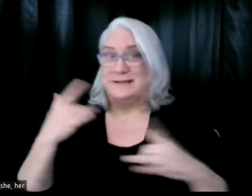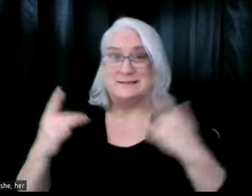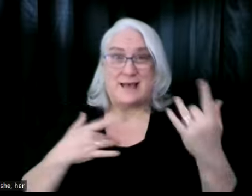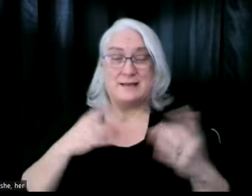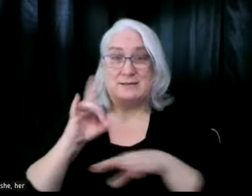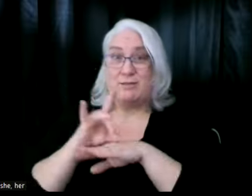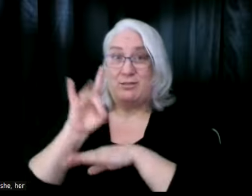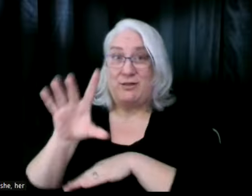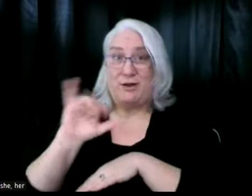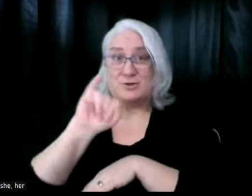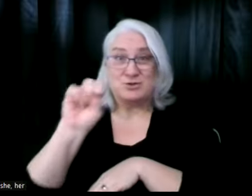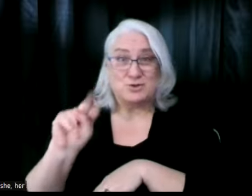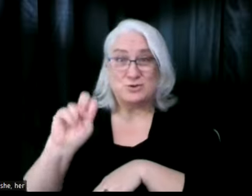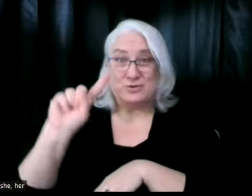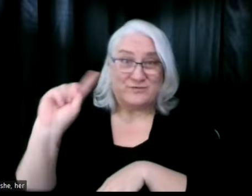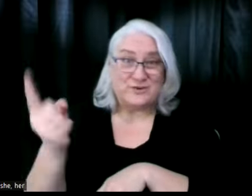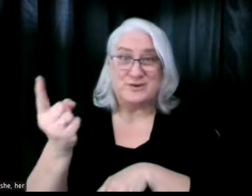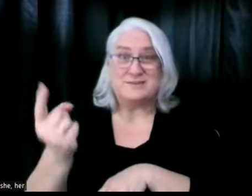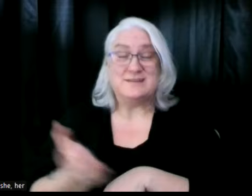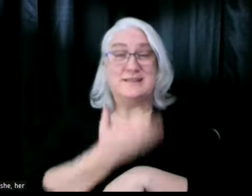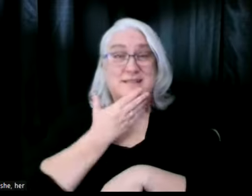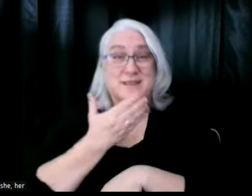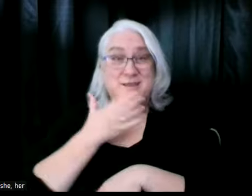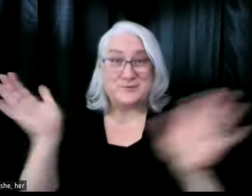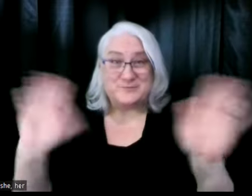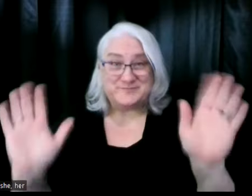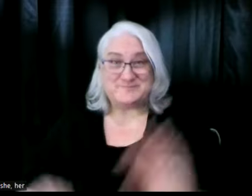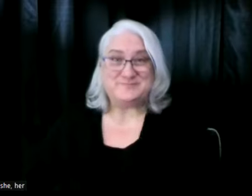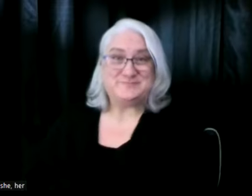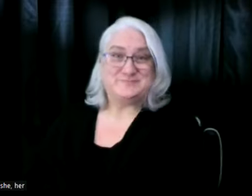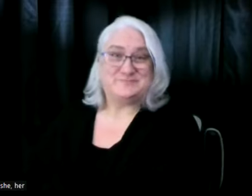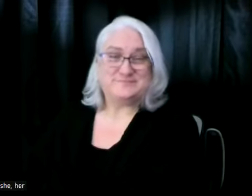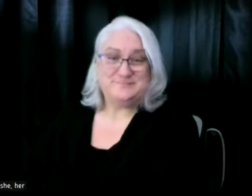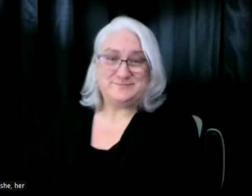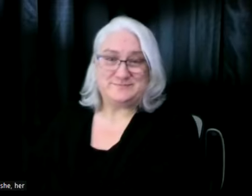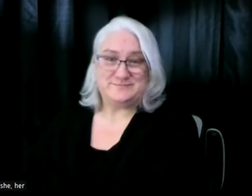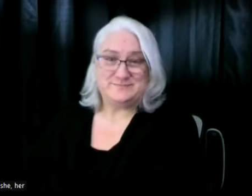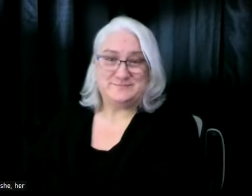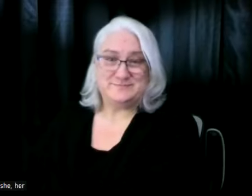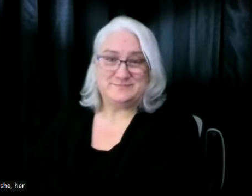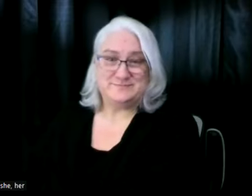I’m so excited about our June 1 Launch! Thank you…bye!